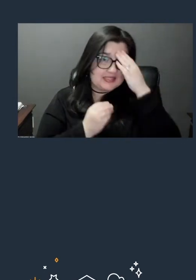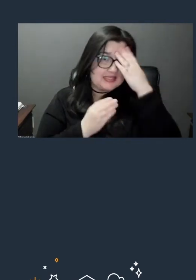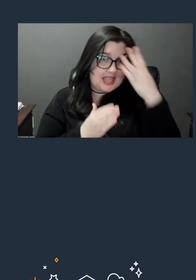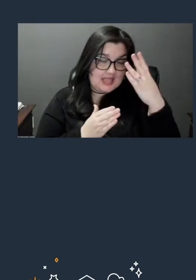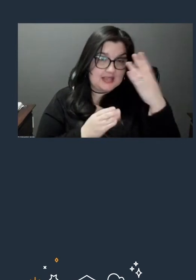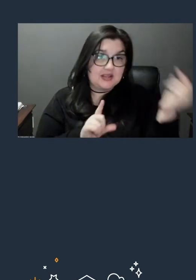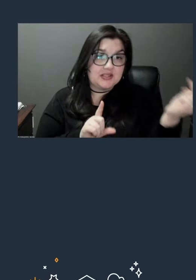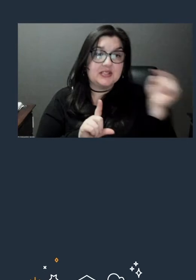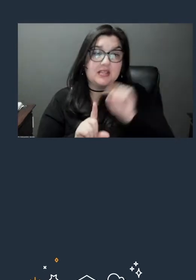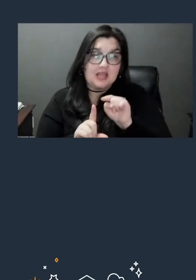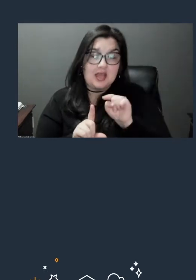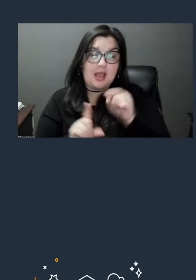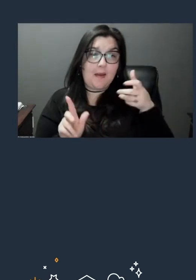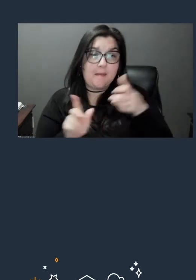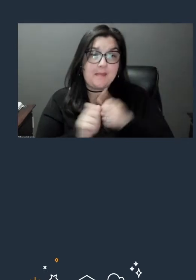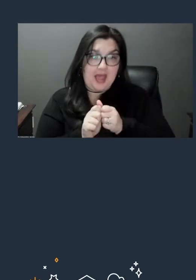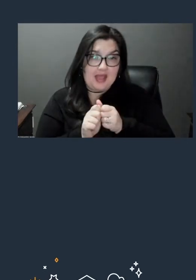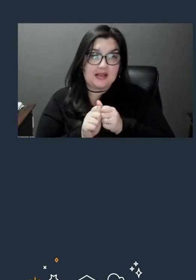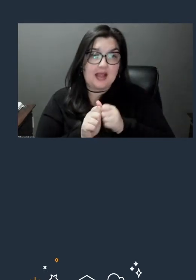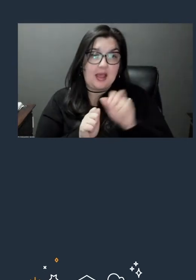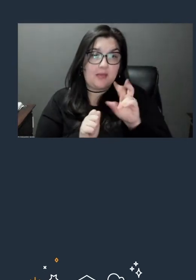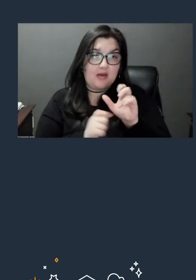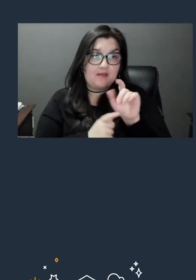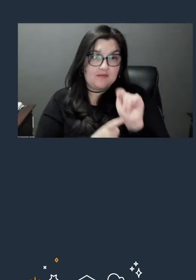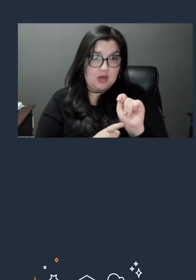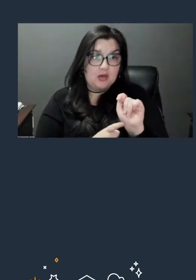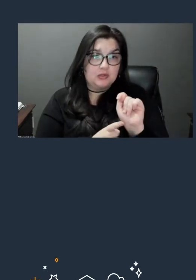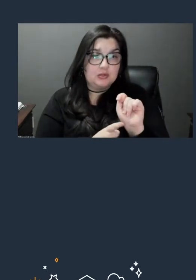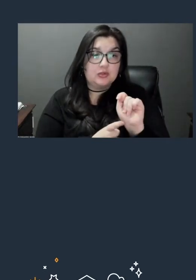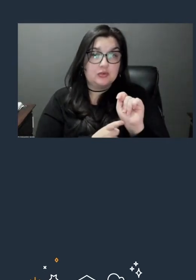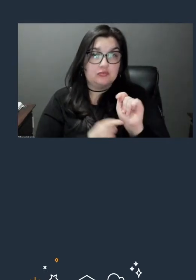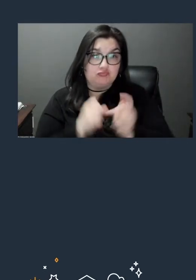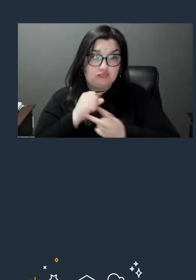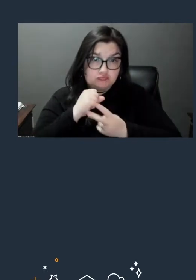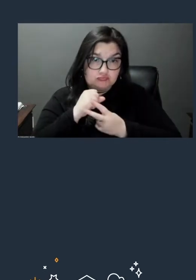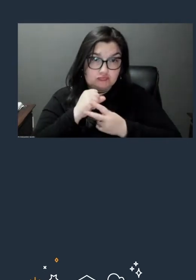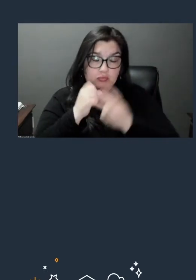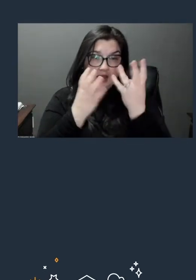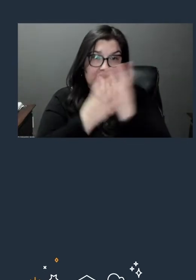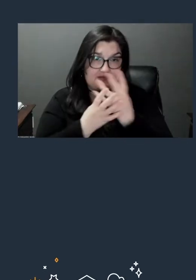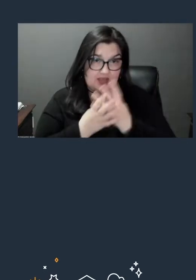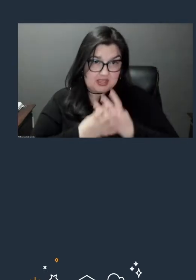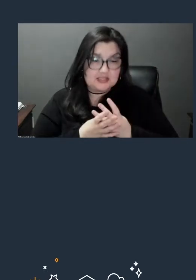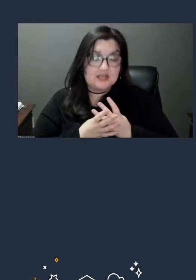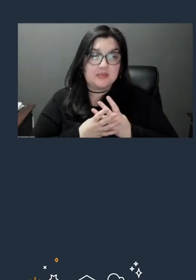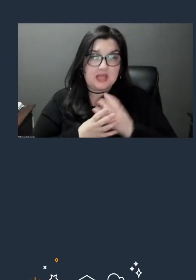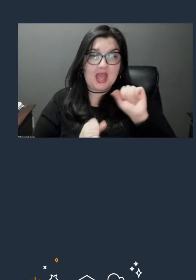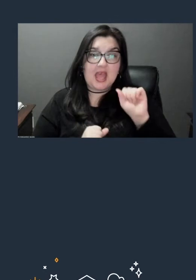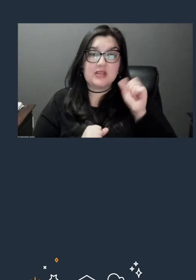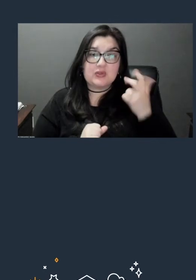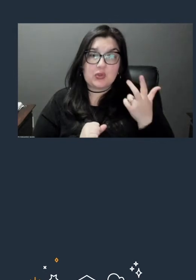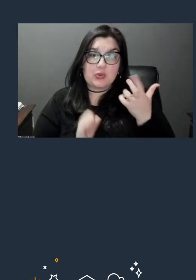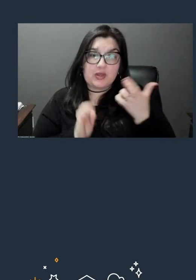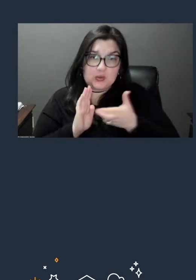where you are storing your recovery points. I'm gonna filter it by my S3 resources, and I'm gonna choose one of the recovery points